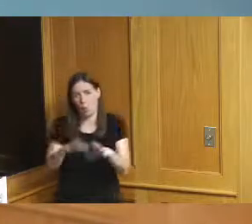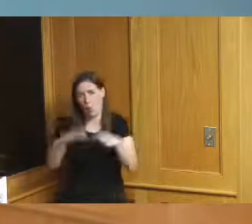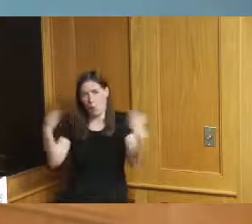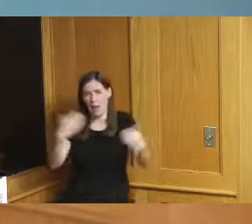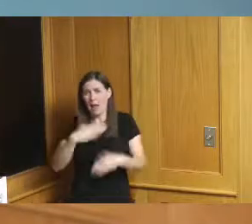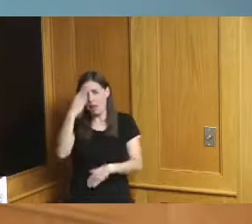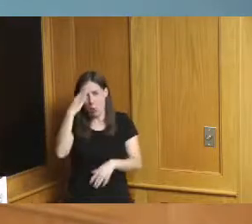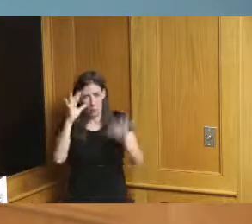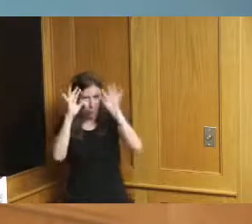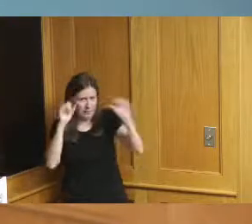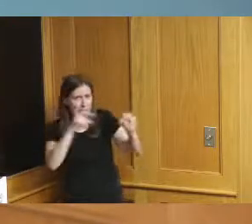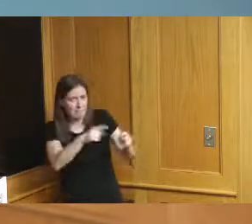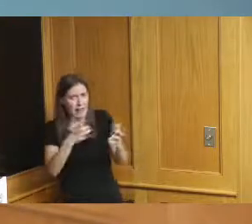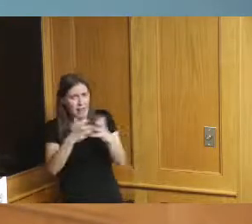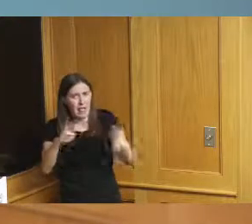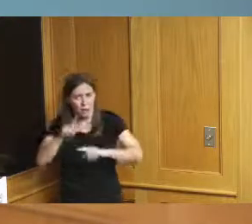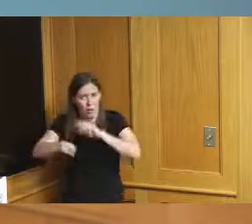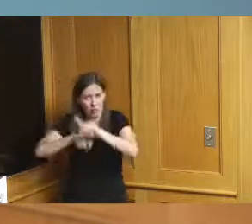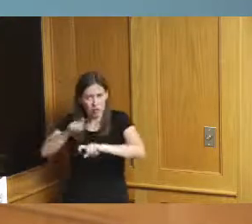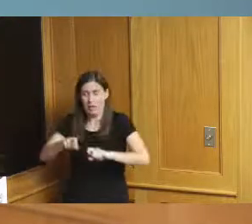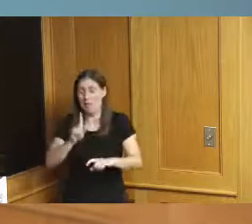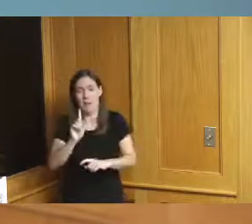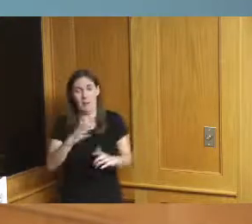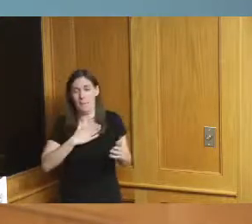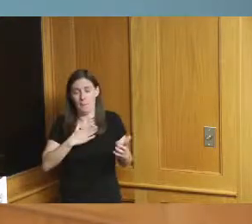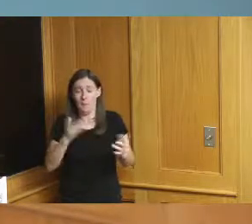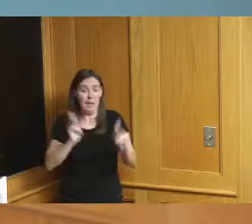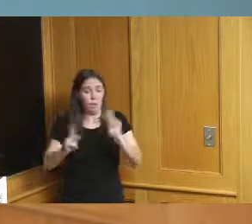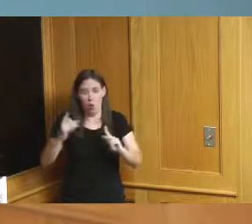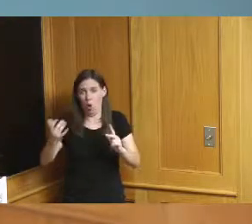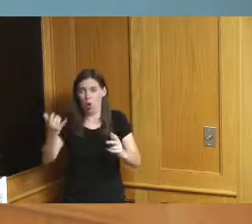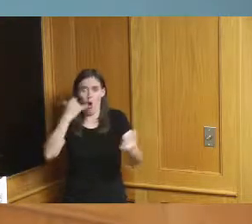got a lot of questions but my phone has been ringing off the hook and i don't like to be